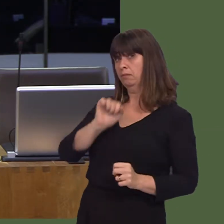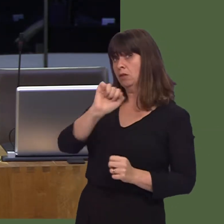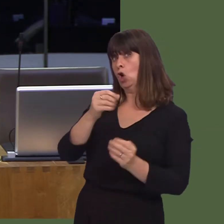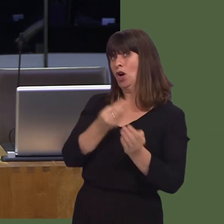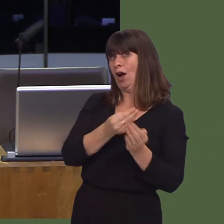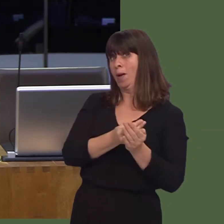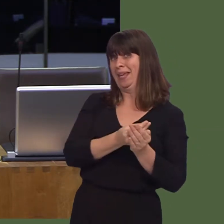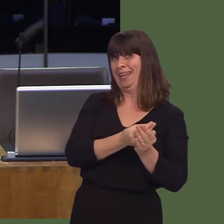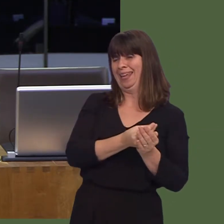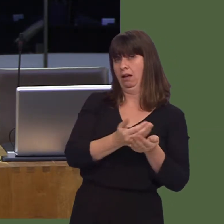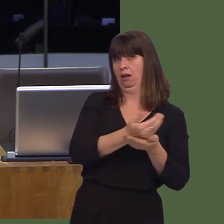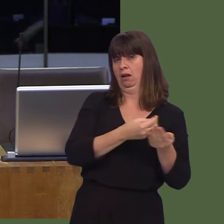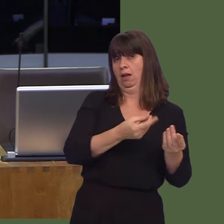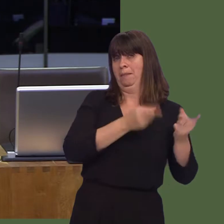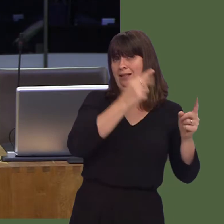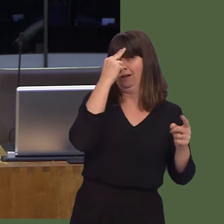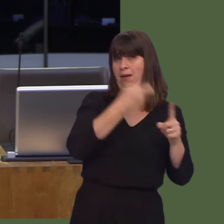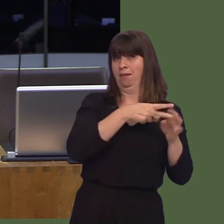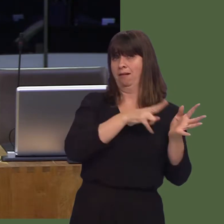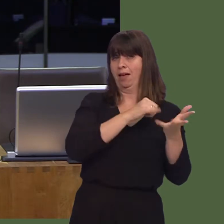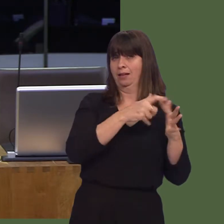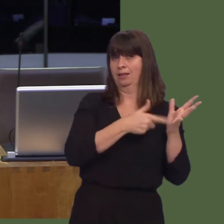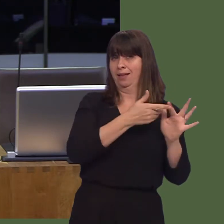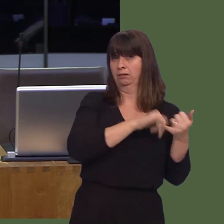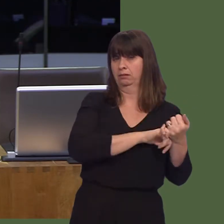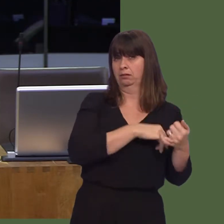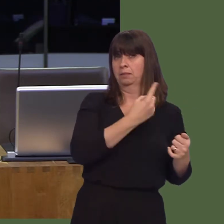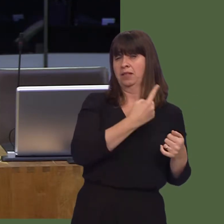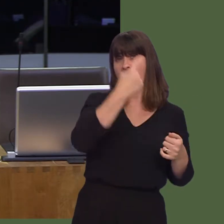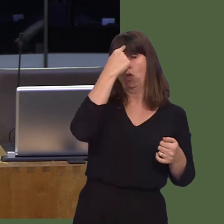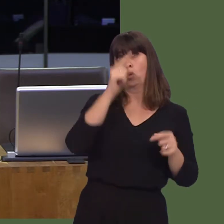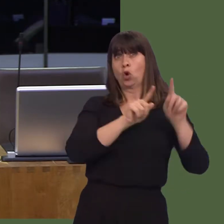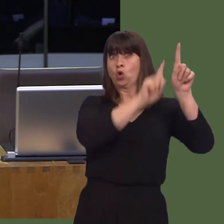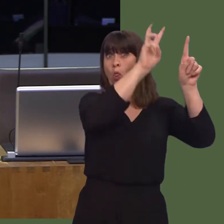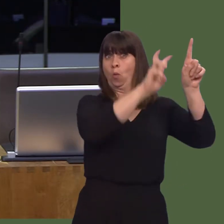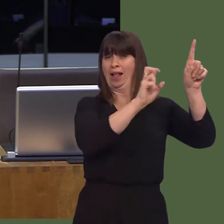Skates, although he has cited possible benefits of HS2 to north and mid Wales, although fairly